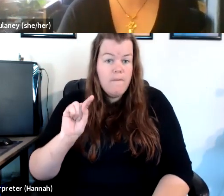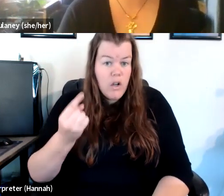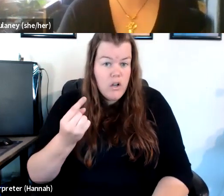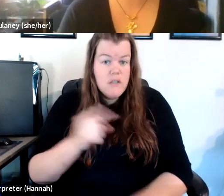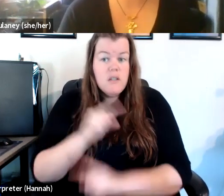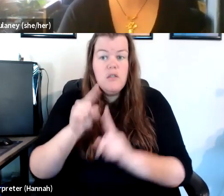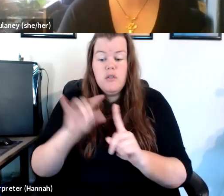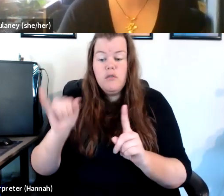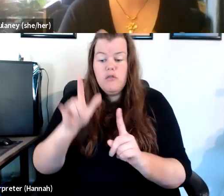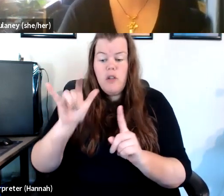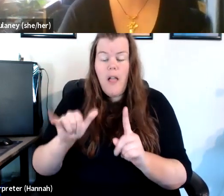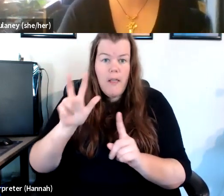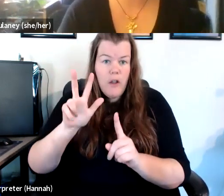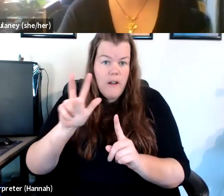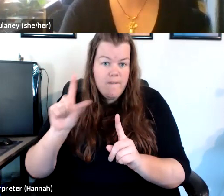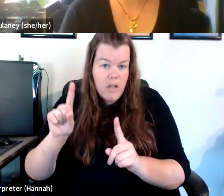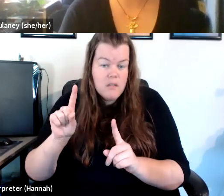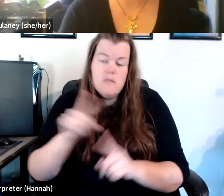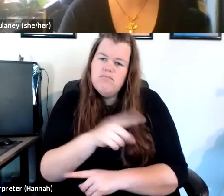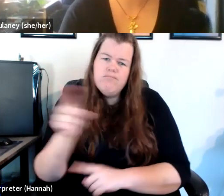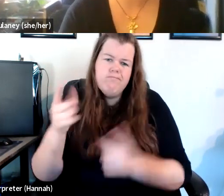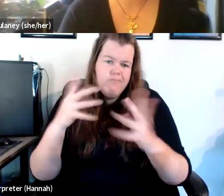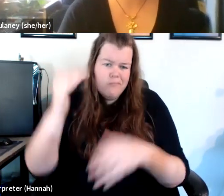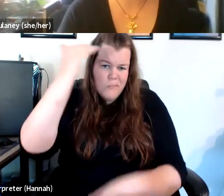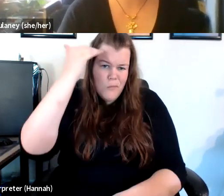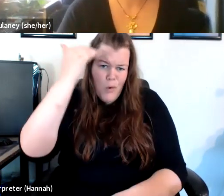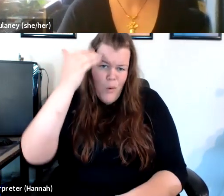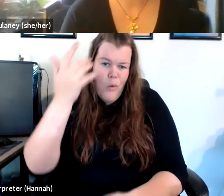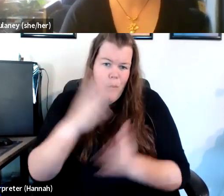familiar with this plan. You've been involved in it, so you're welcome to make comments today after